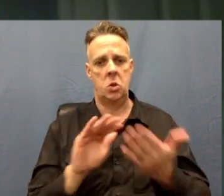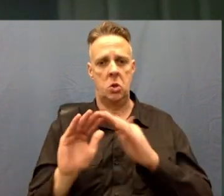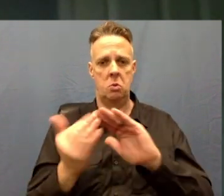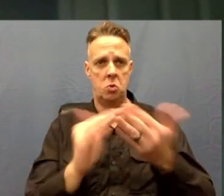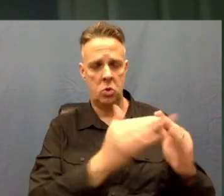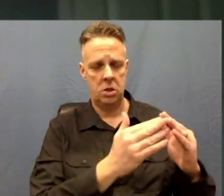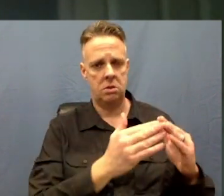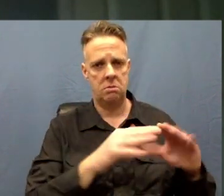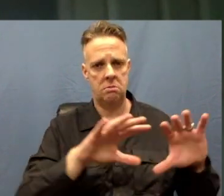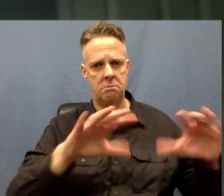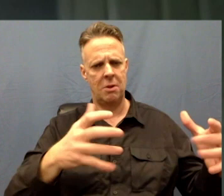AND WITH THAT IN MIND, I WANT TO TAKE THIS OPPORTUNITY TO SHARE